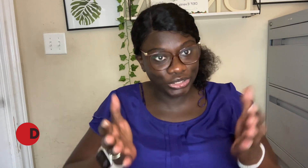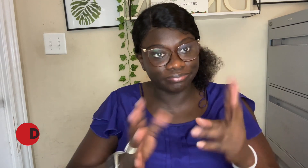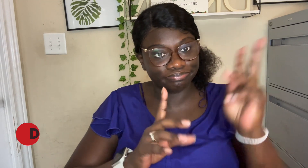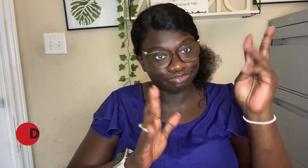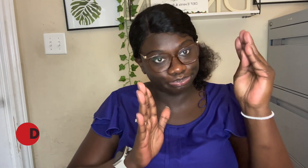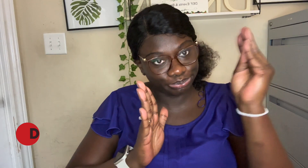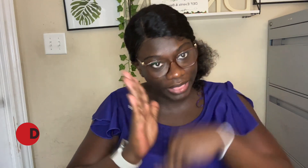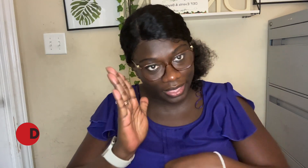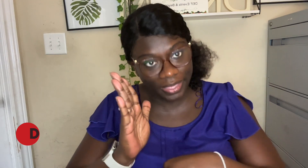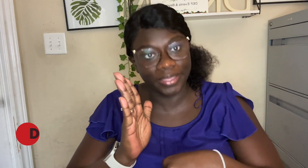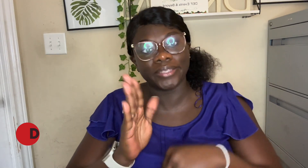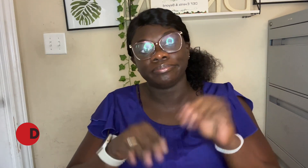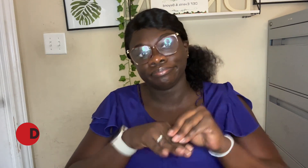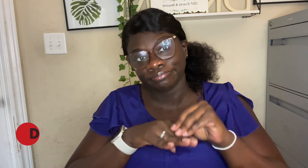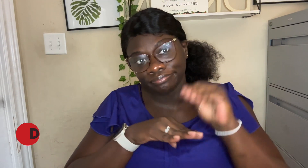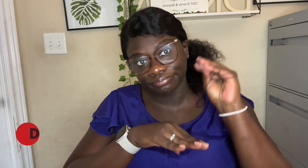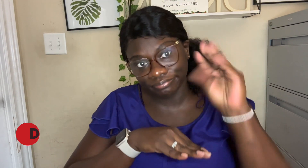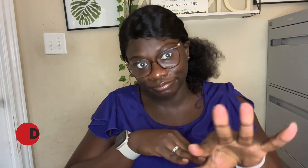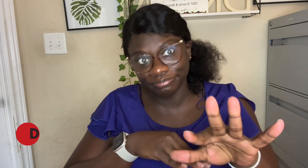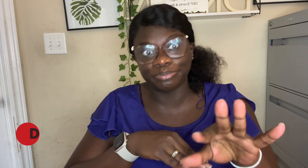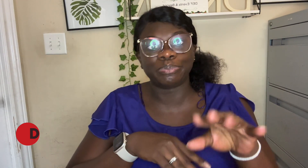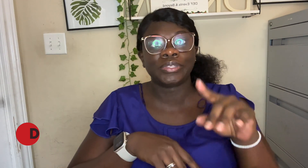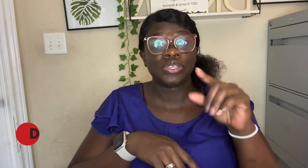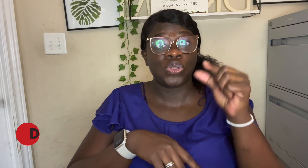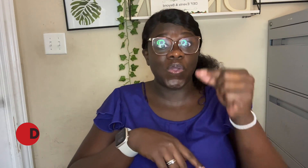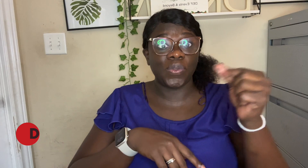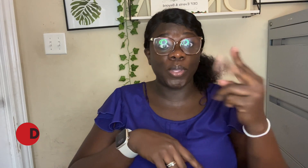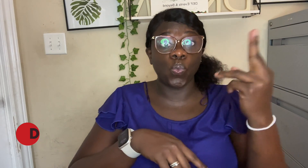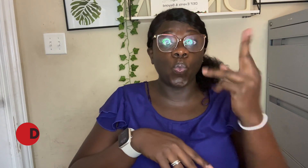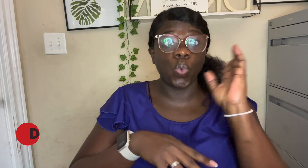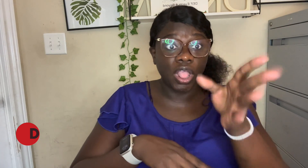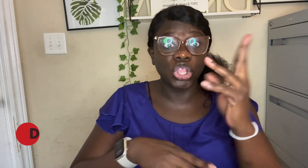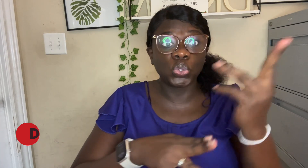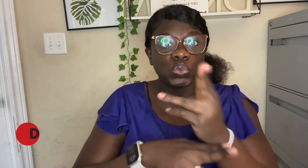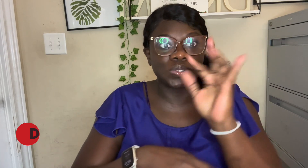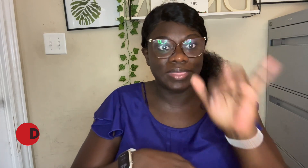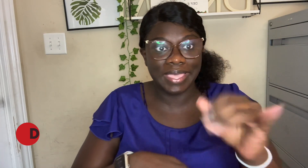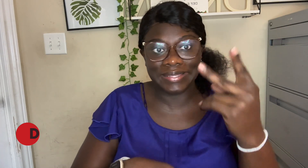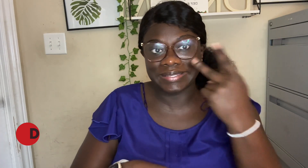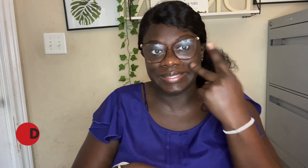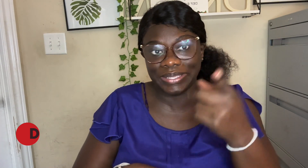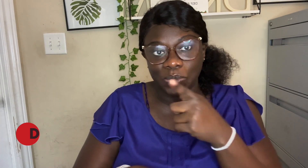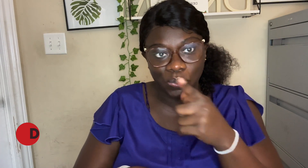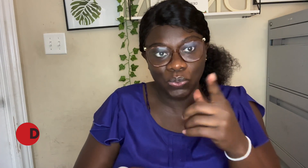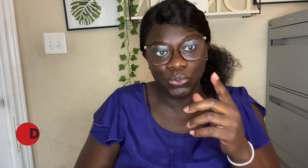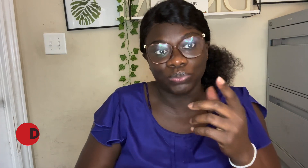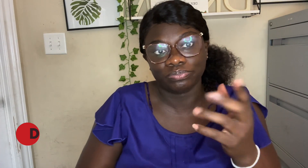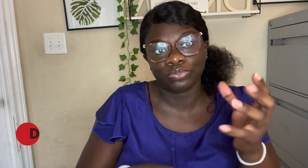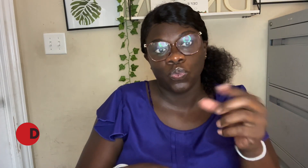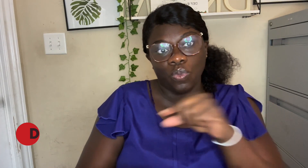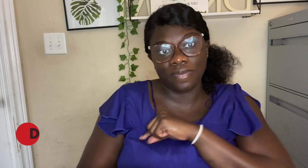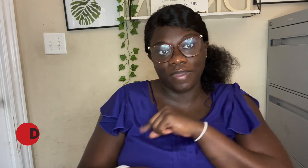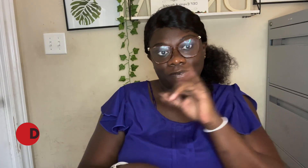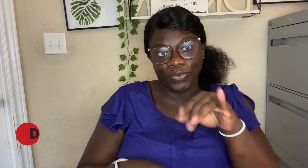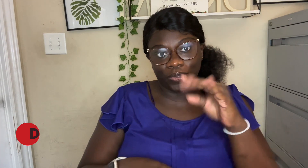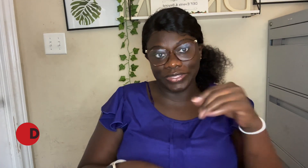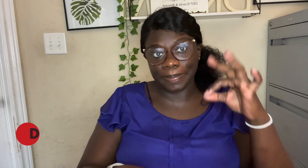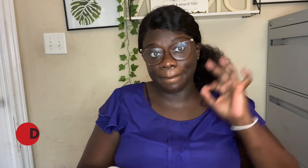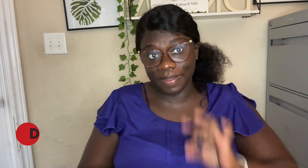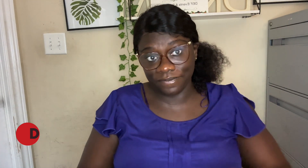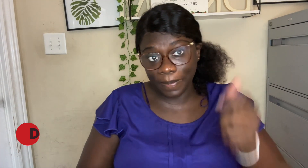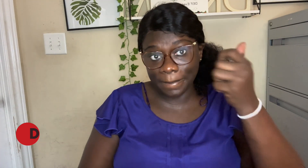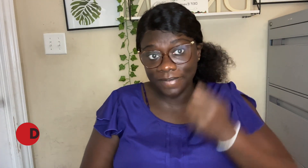and they will use that to decide who qualifies for this benefit.